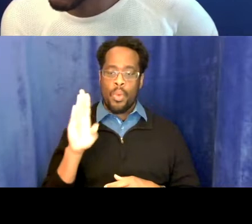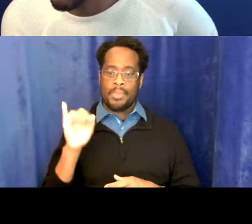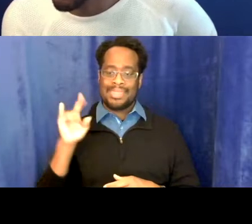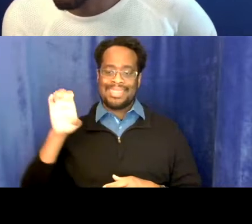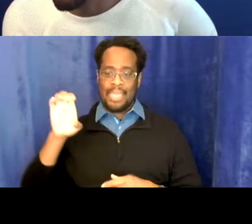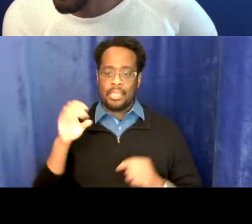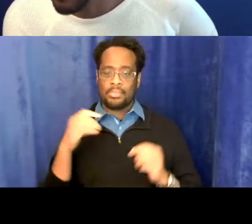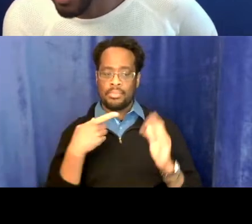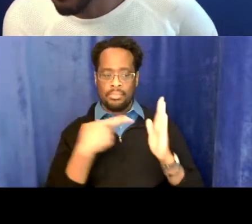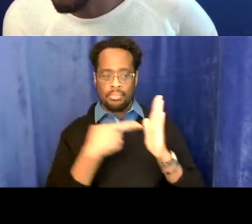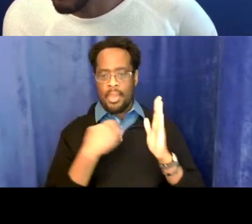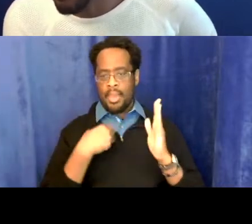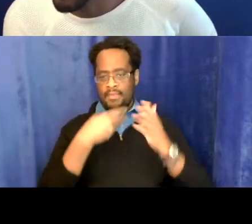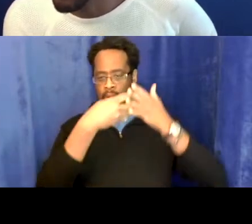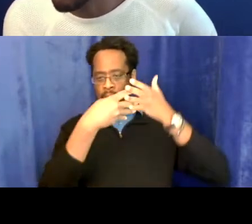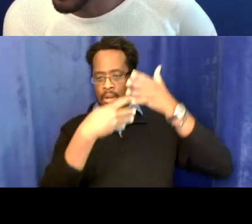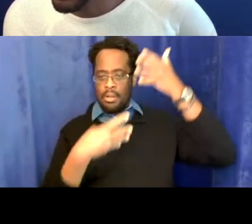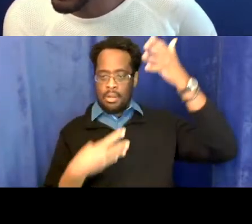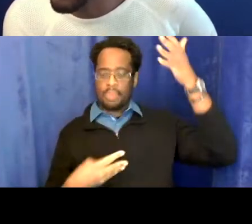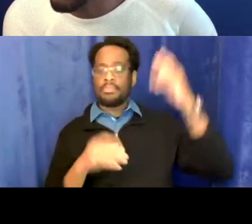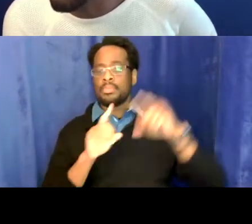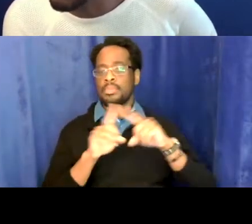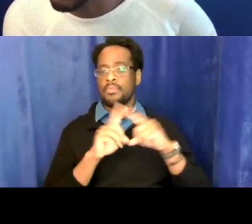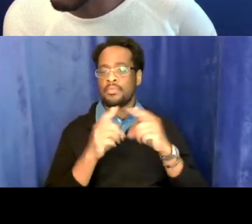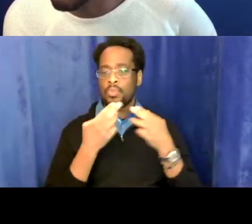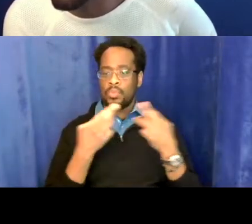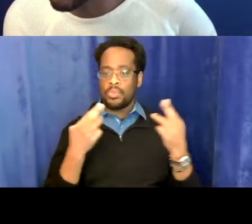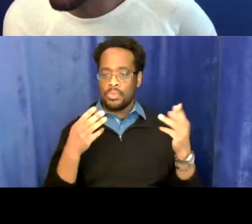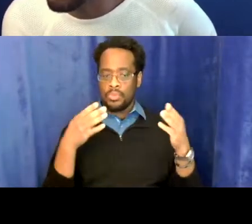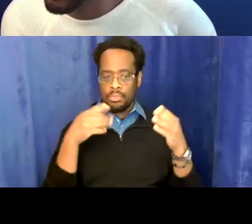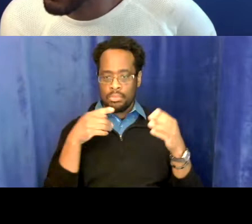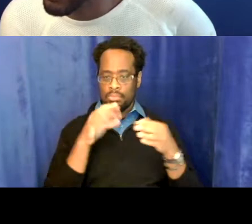um, the website- the faculty website. And there there's a list of different resources